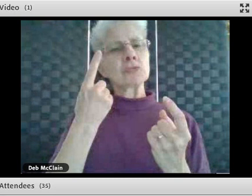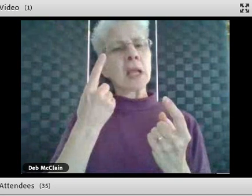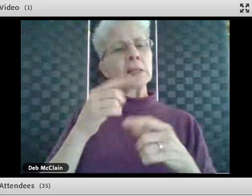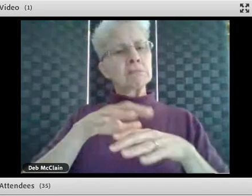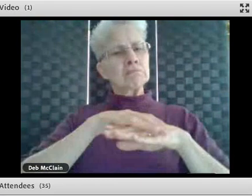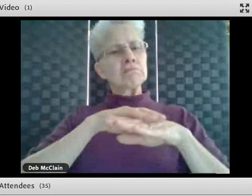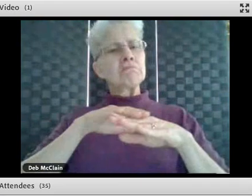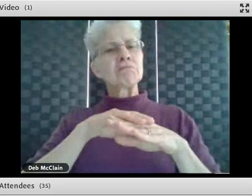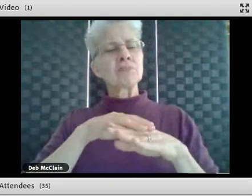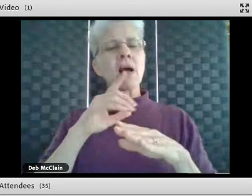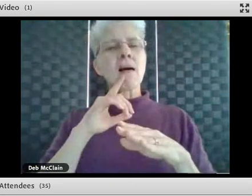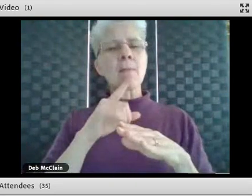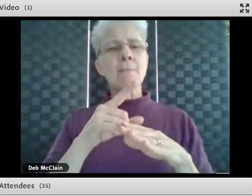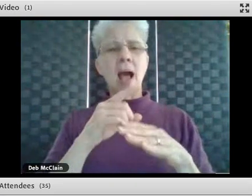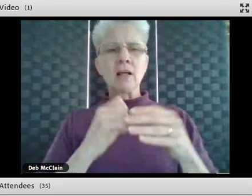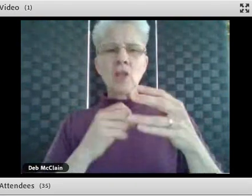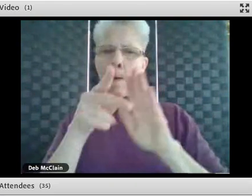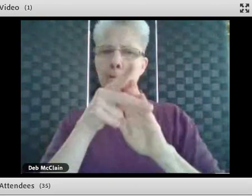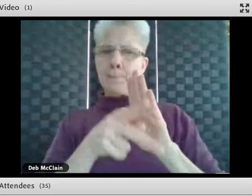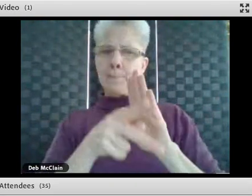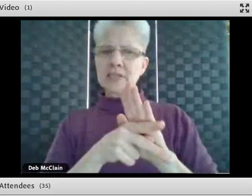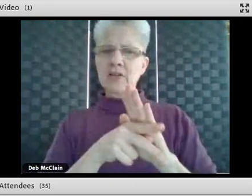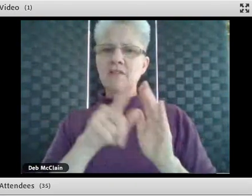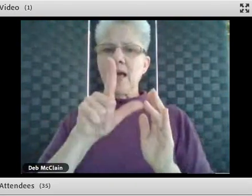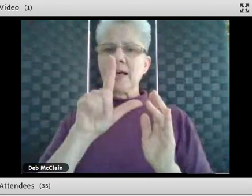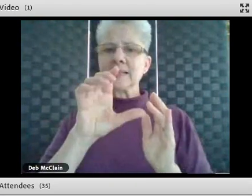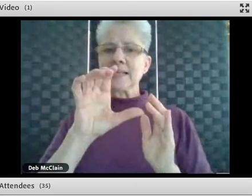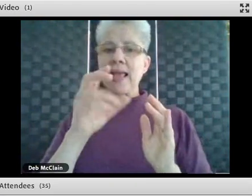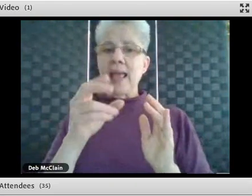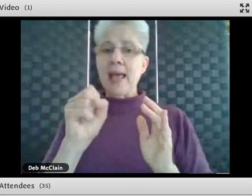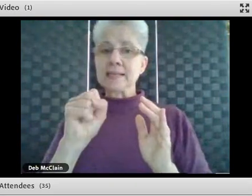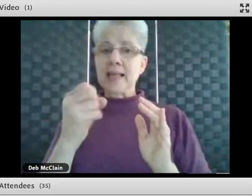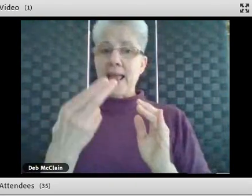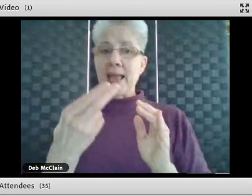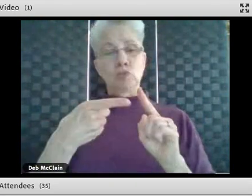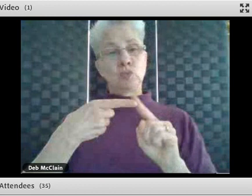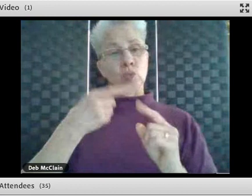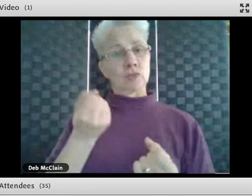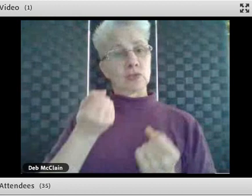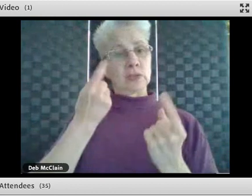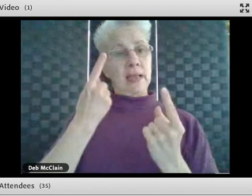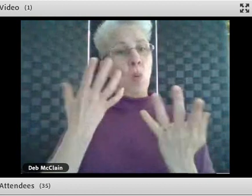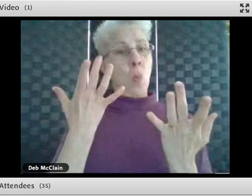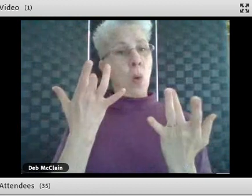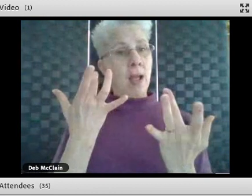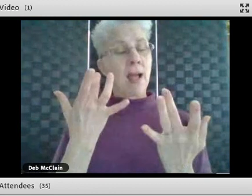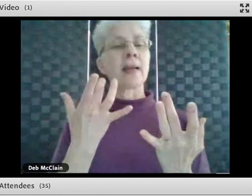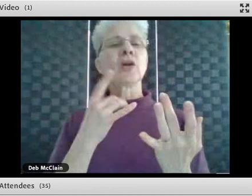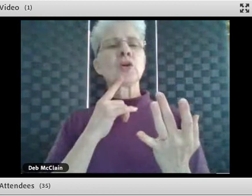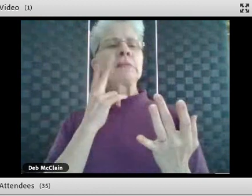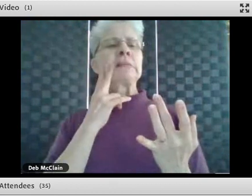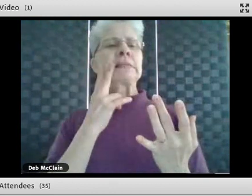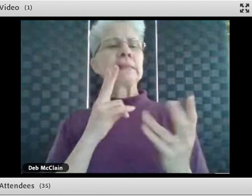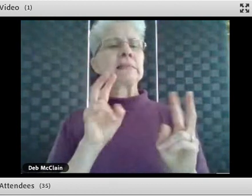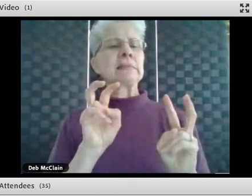about the underlying principles of LCSH in order to understand why you're seeing the subject headings that you do.